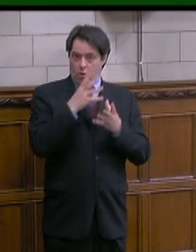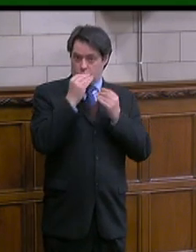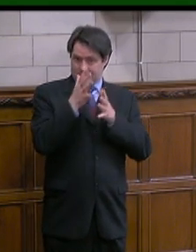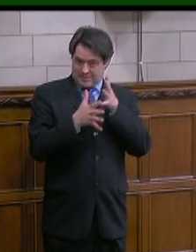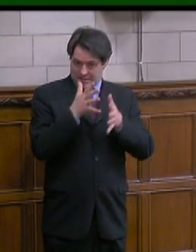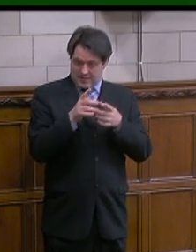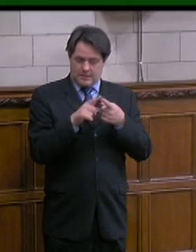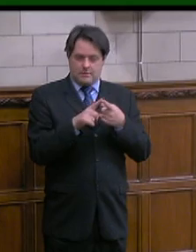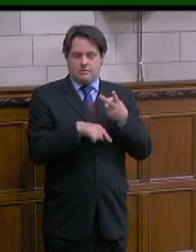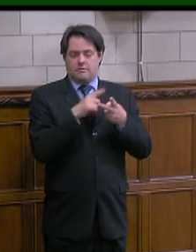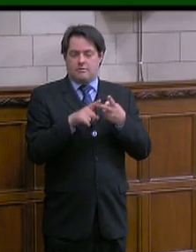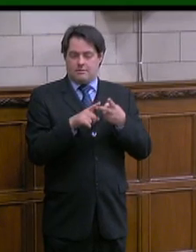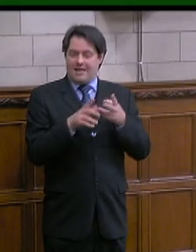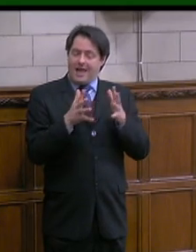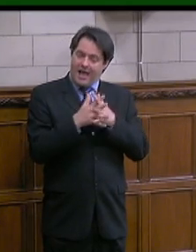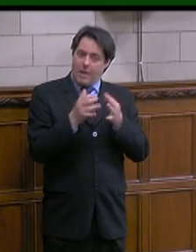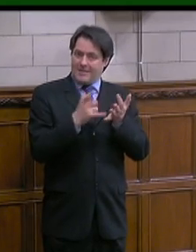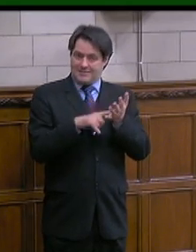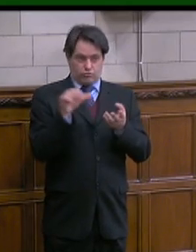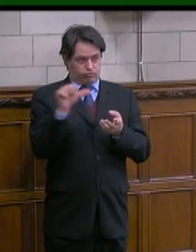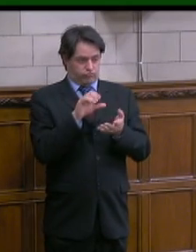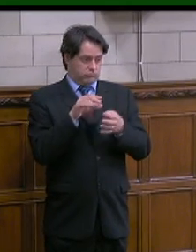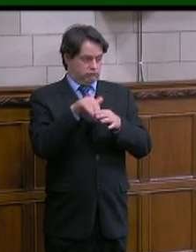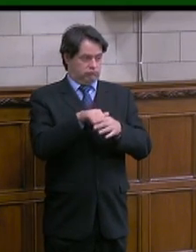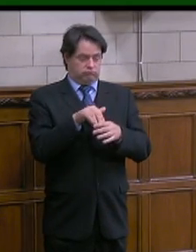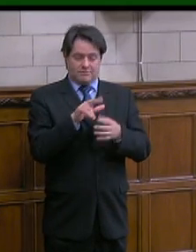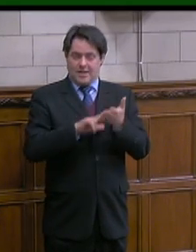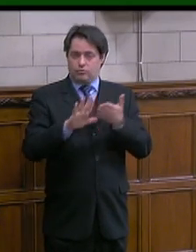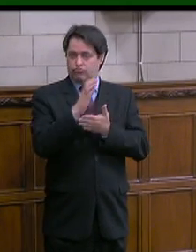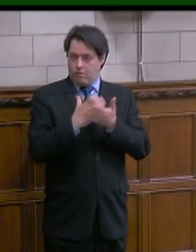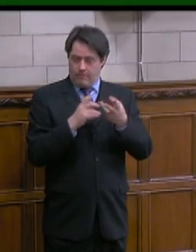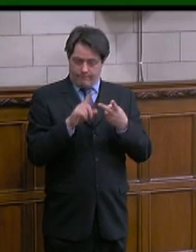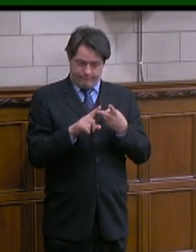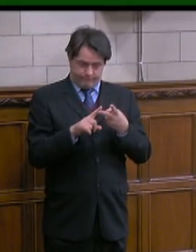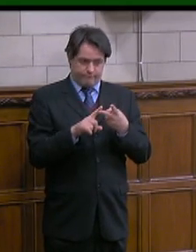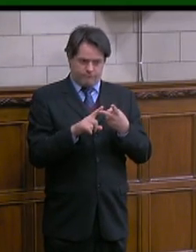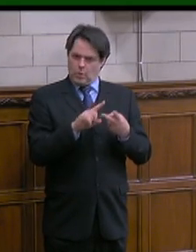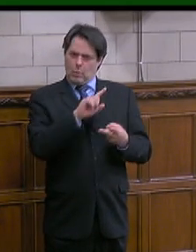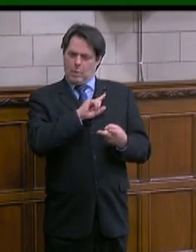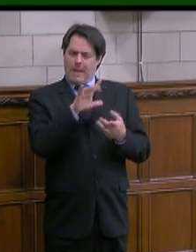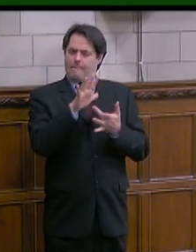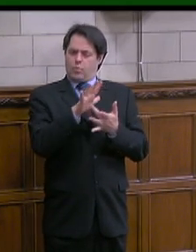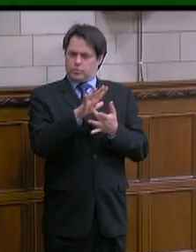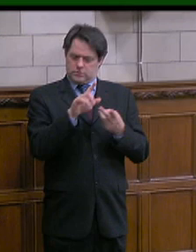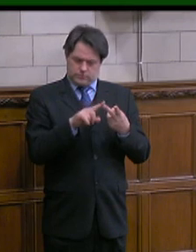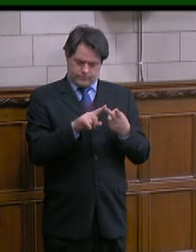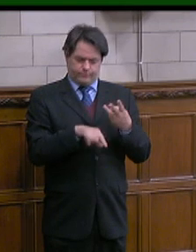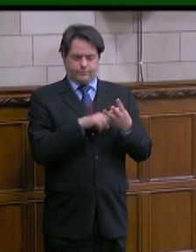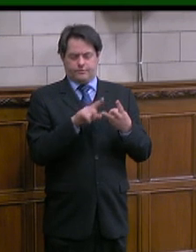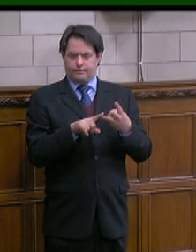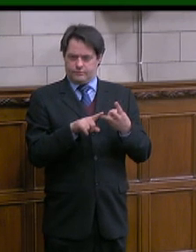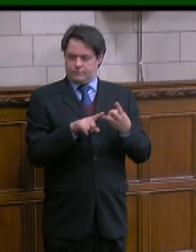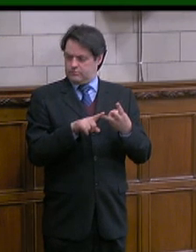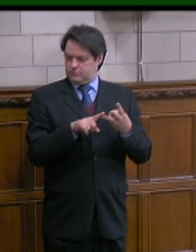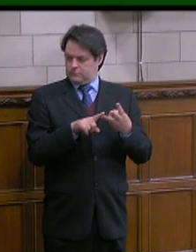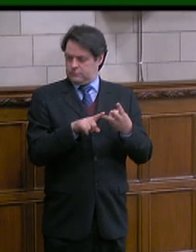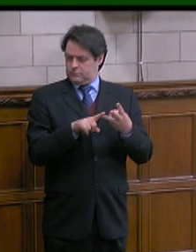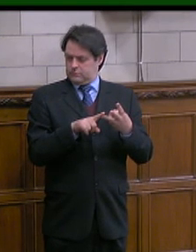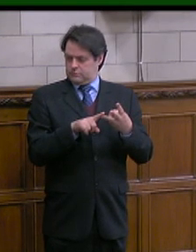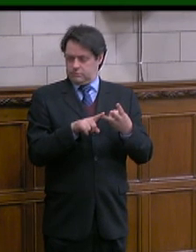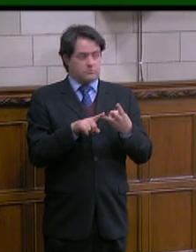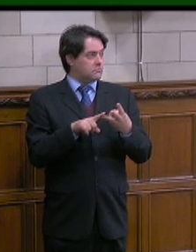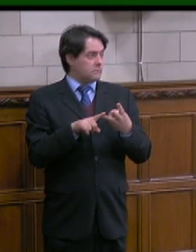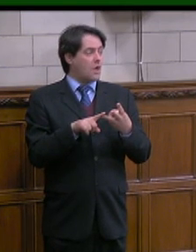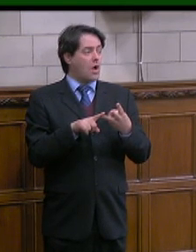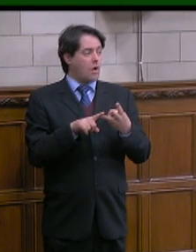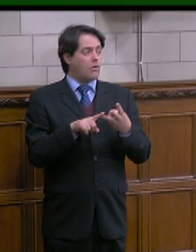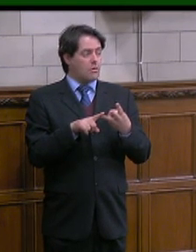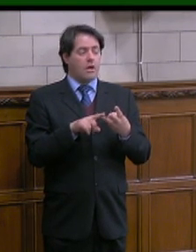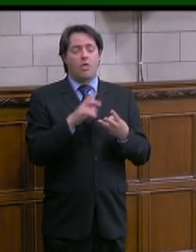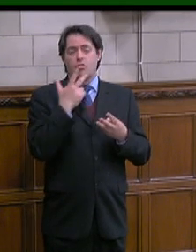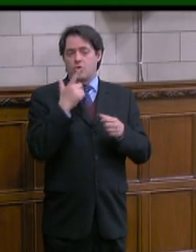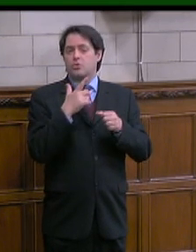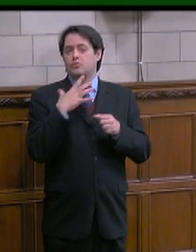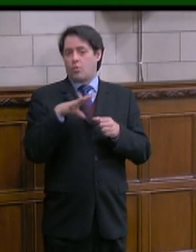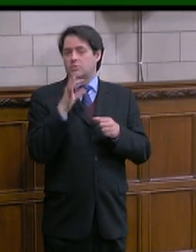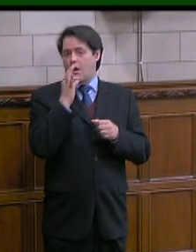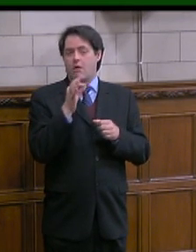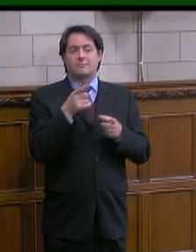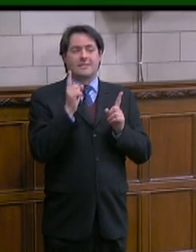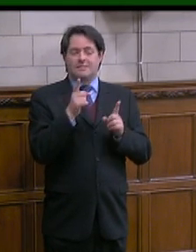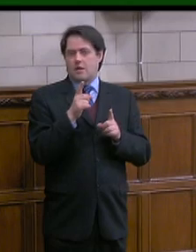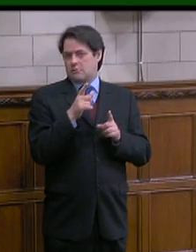that BSL is in the national curriculum, and ask the Minister some questions.